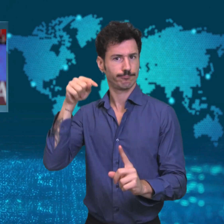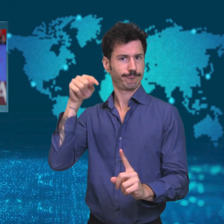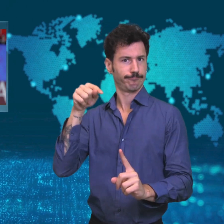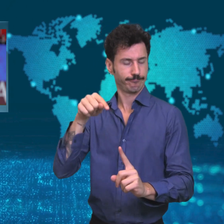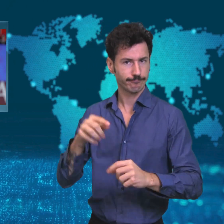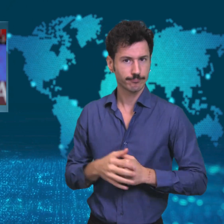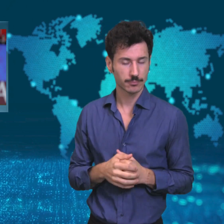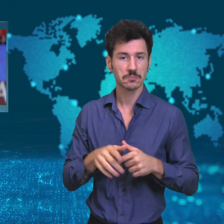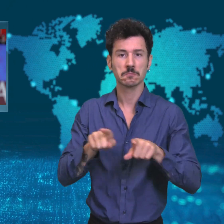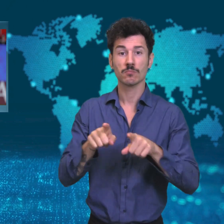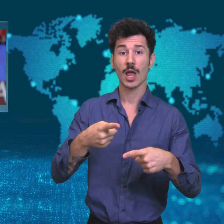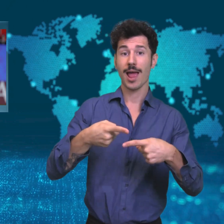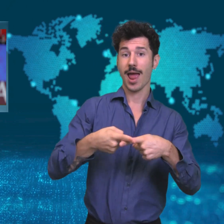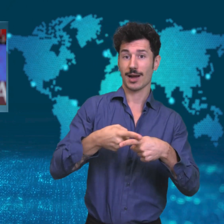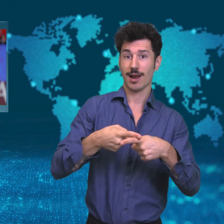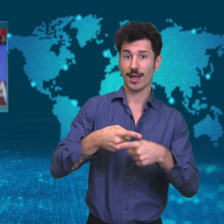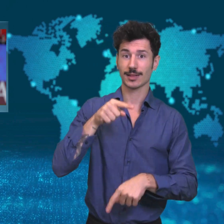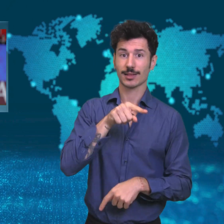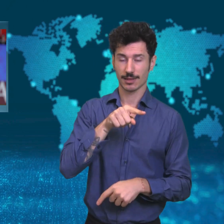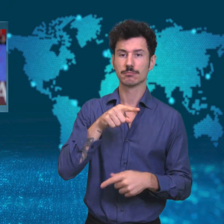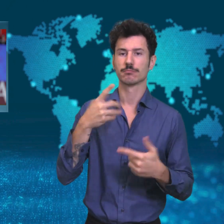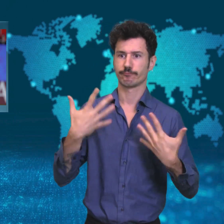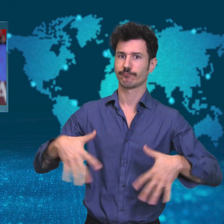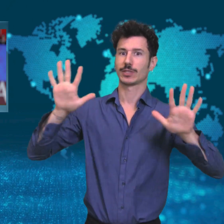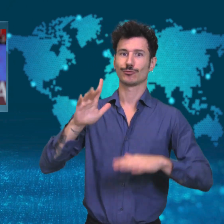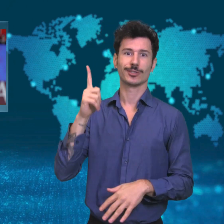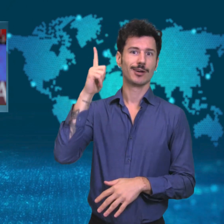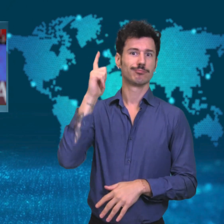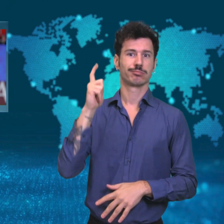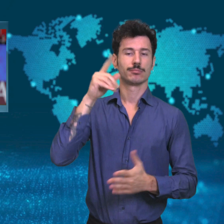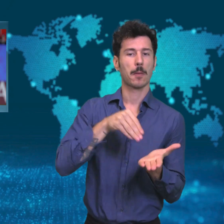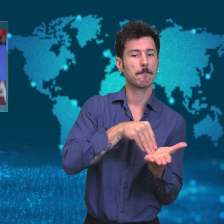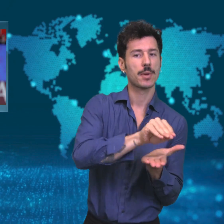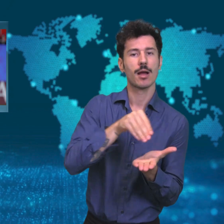but several countries are addressing this.